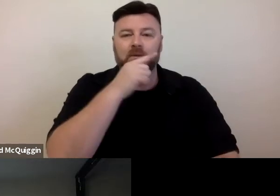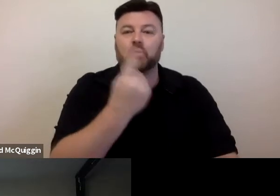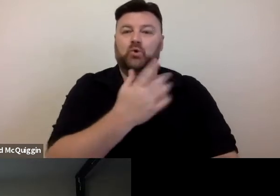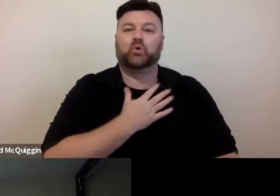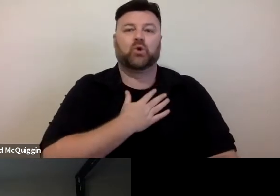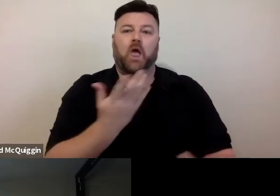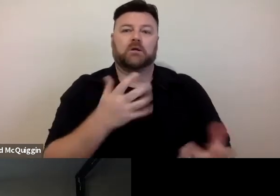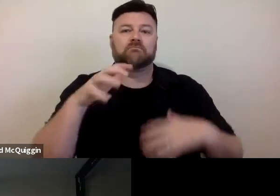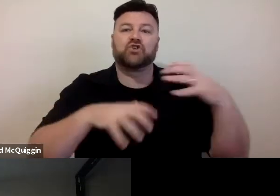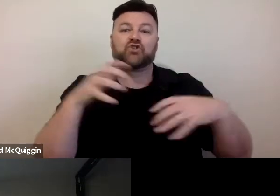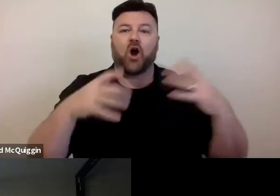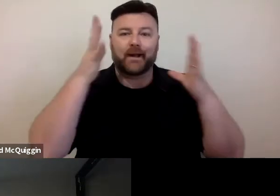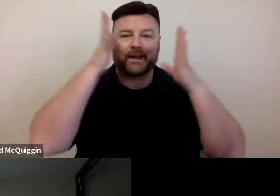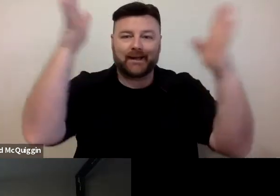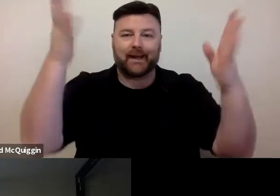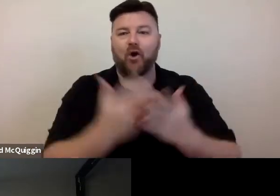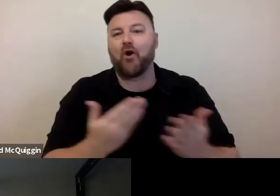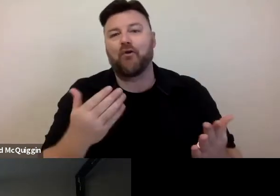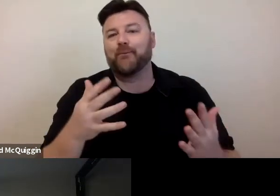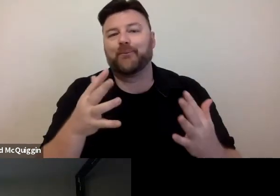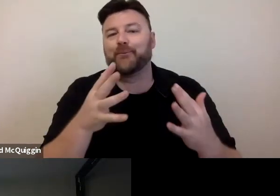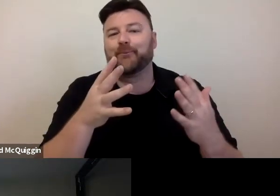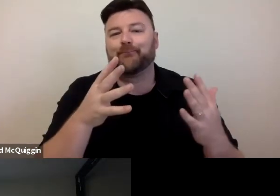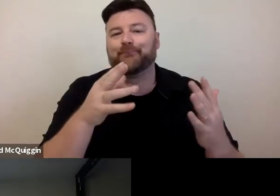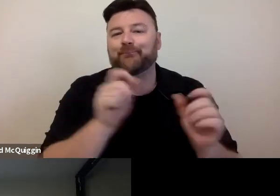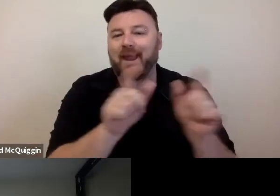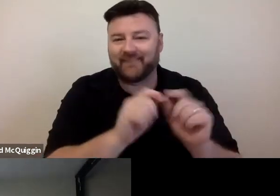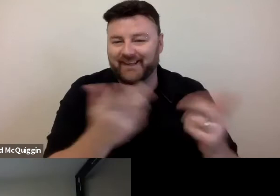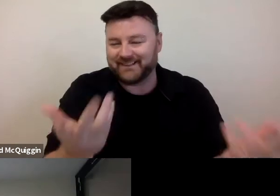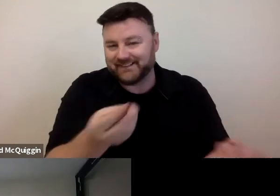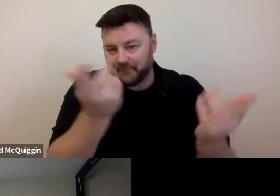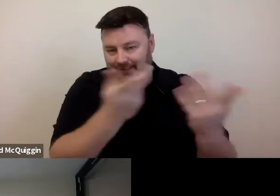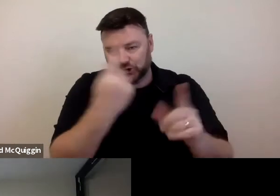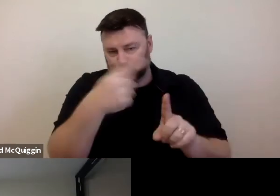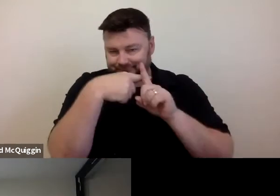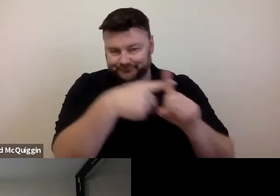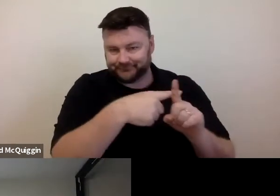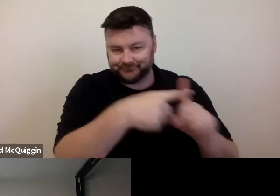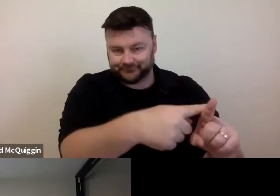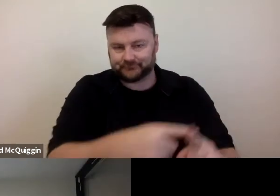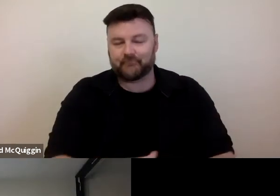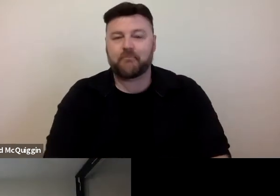on Netflix in the western suburbs." Once you figure out psychographics that'll be obvious to you.